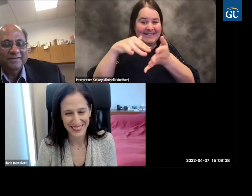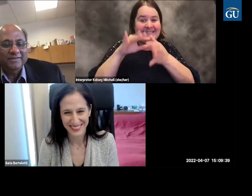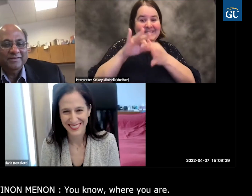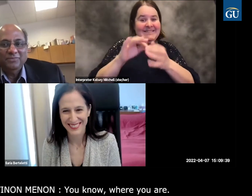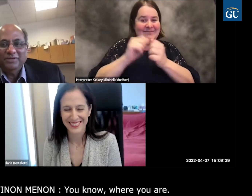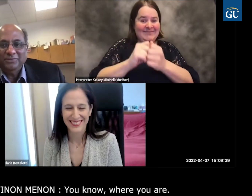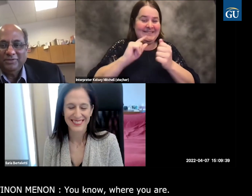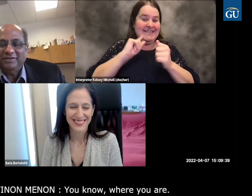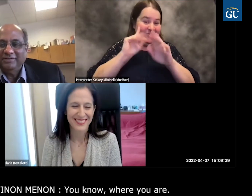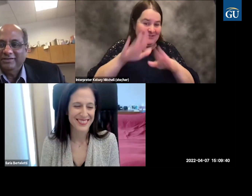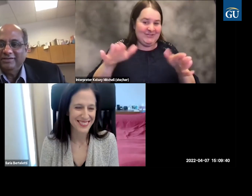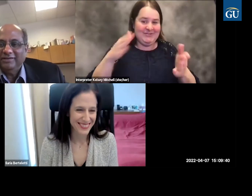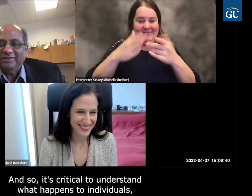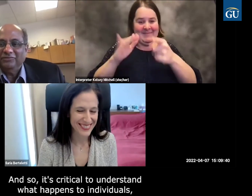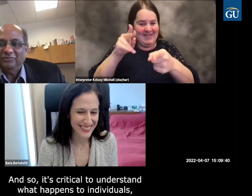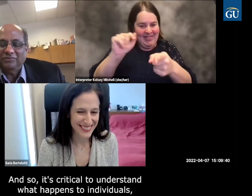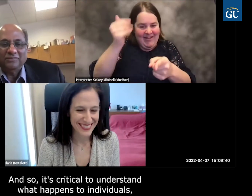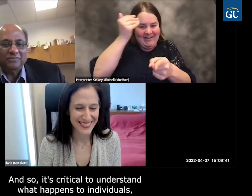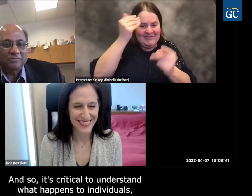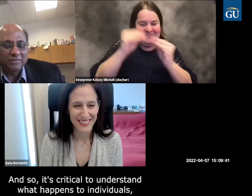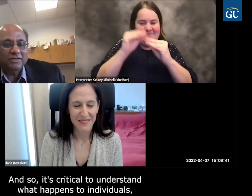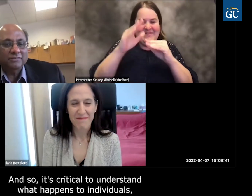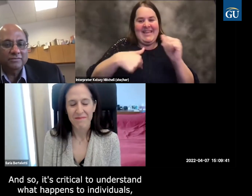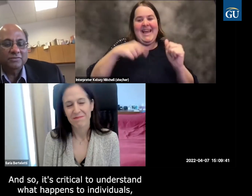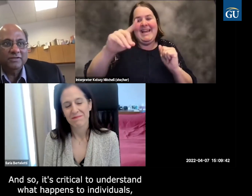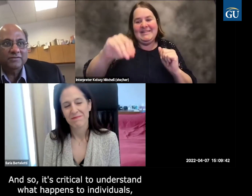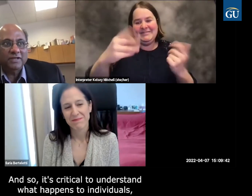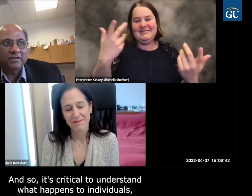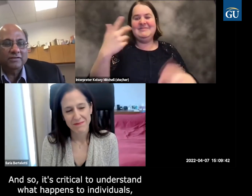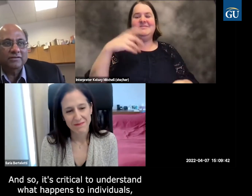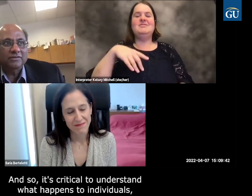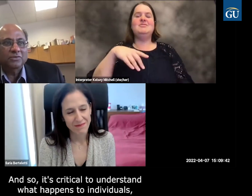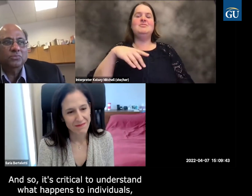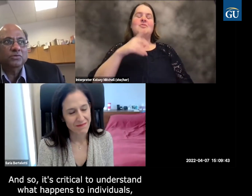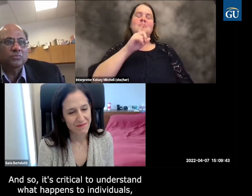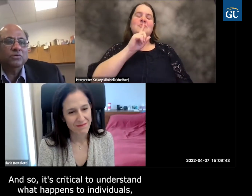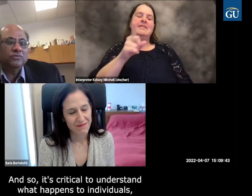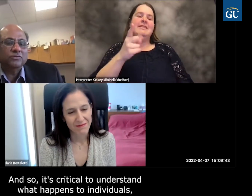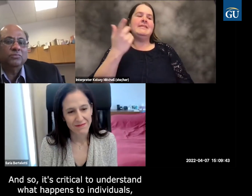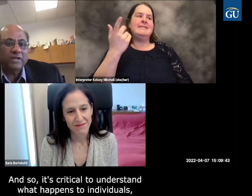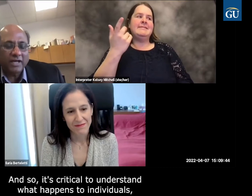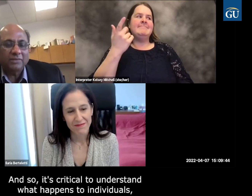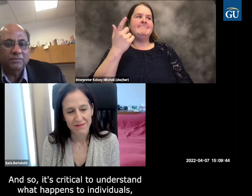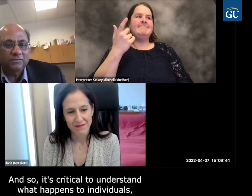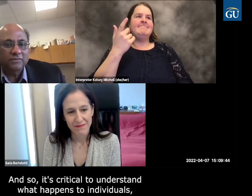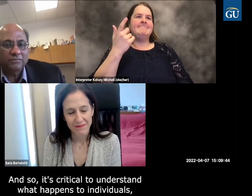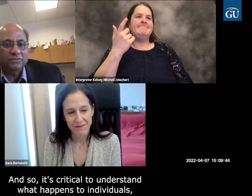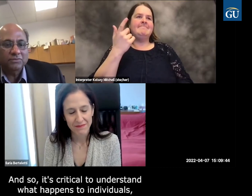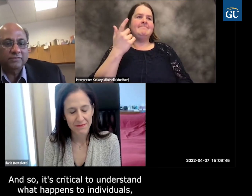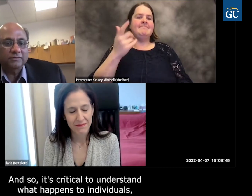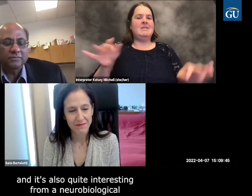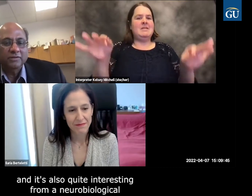you know where you are and so it's it's critical to understand you know what what's what happens